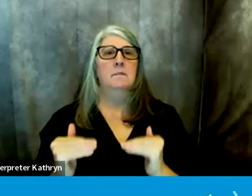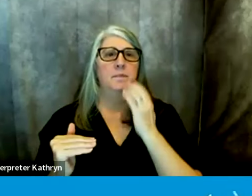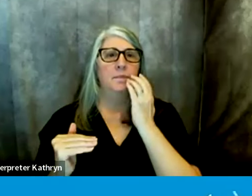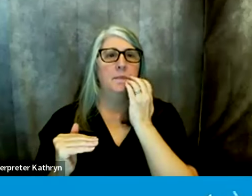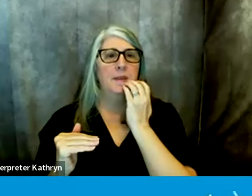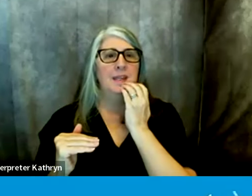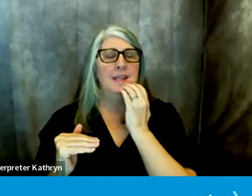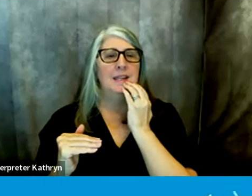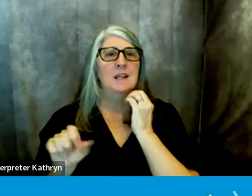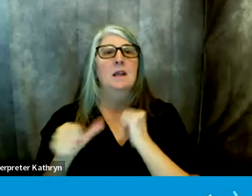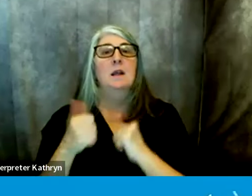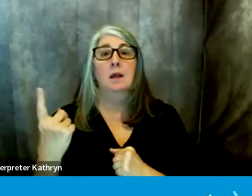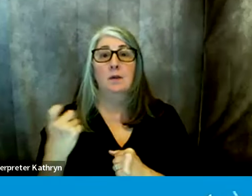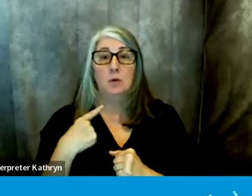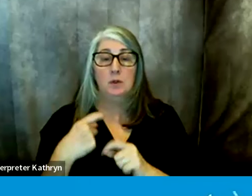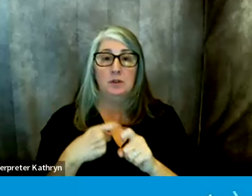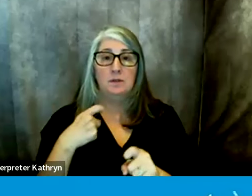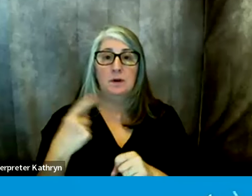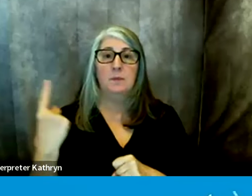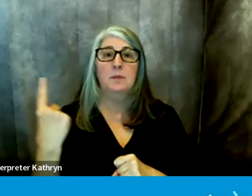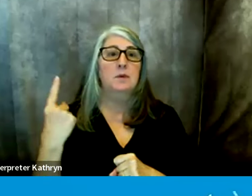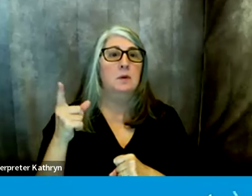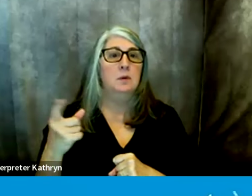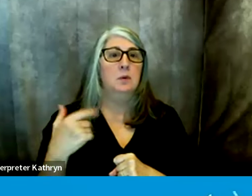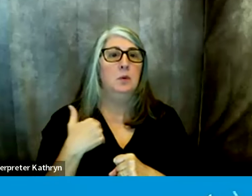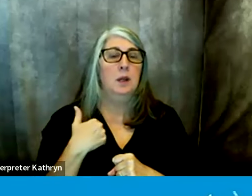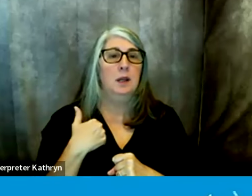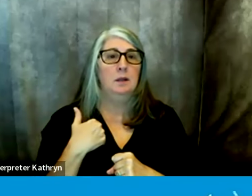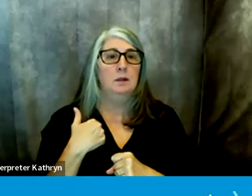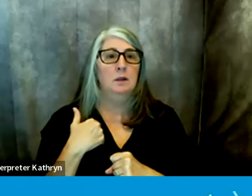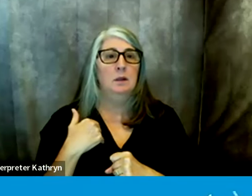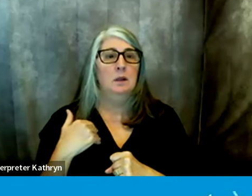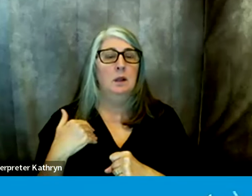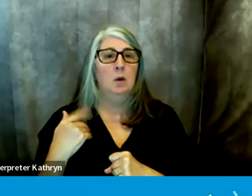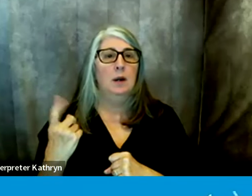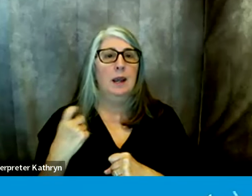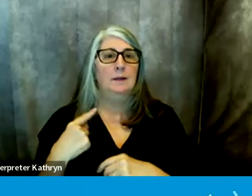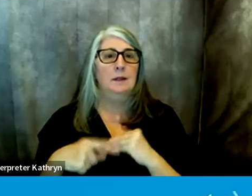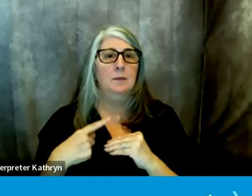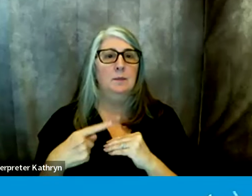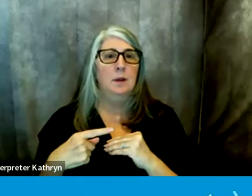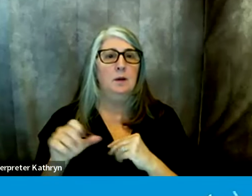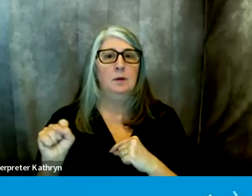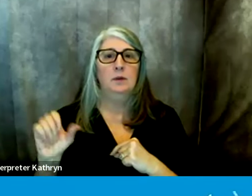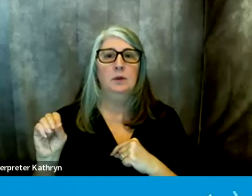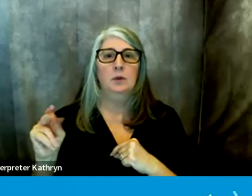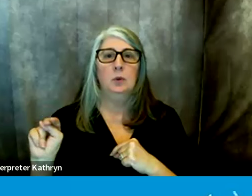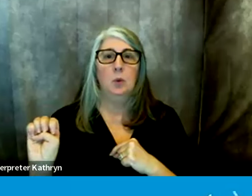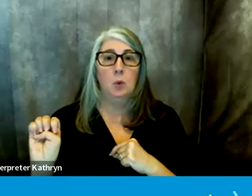Here's a question from someone who is asking about the SCONE and it says,